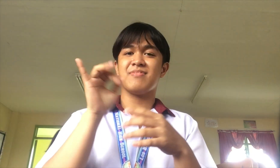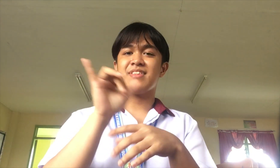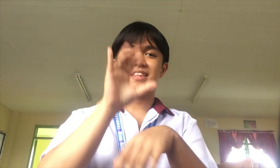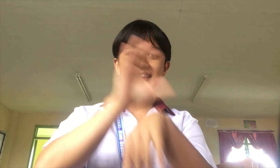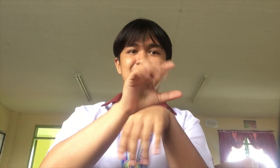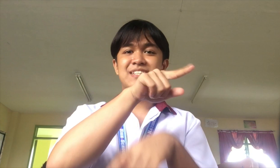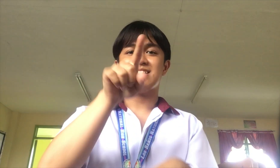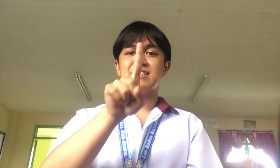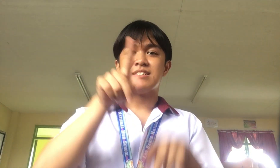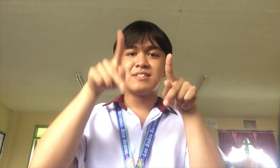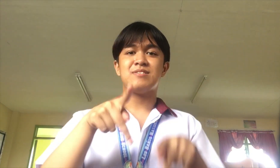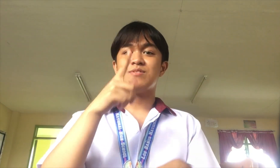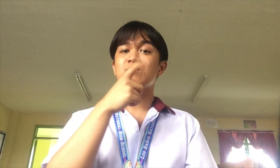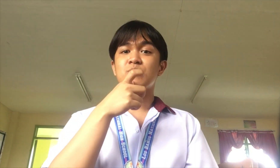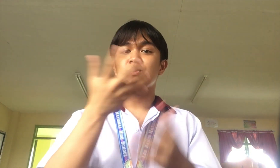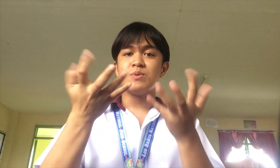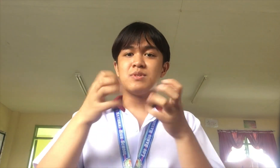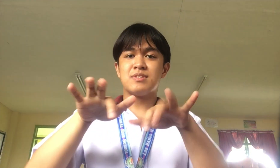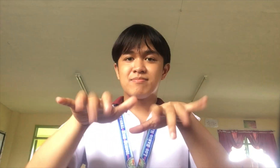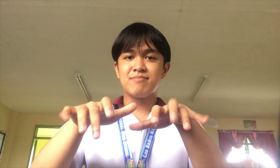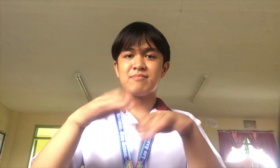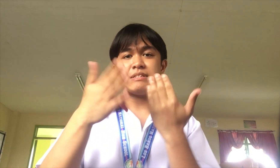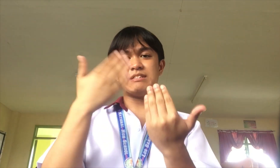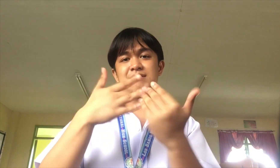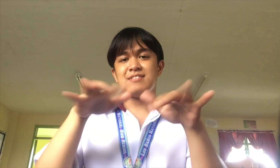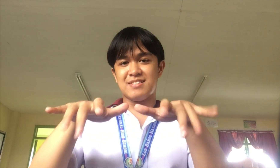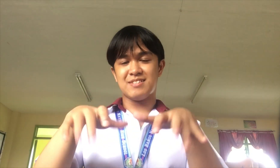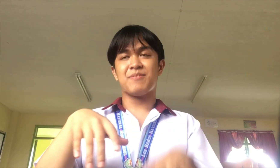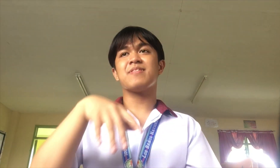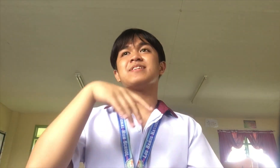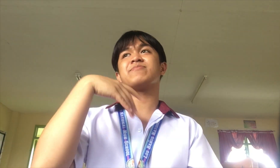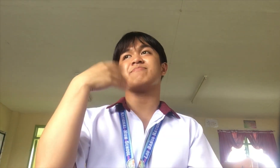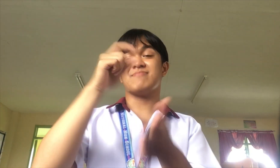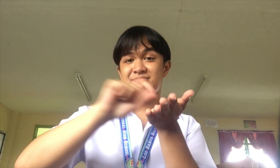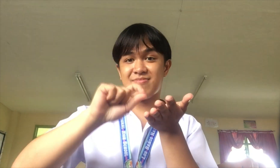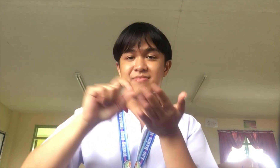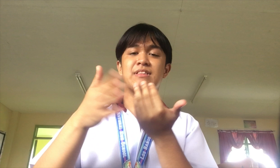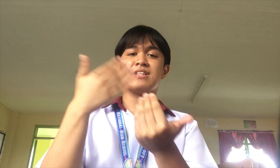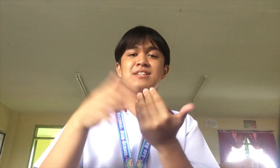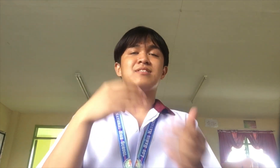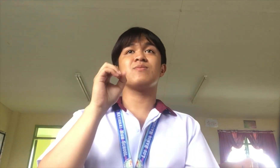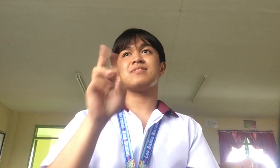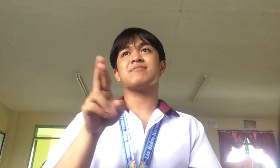it's like when you force only one person, he/she will be very focusing on only a thing like one computer for only one person or give one person for writing will be easy